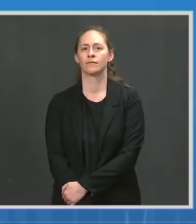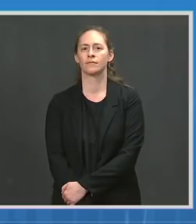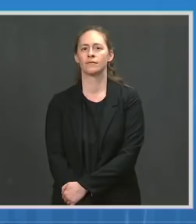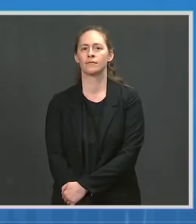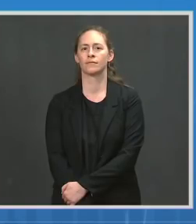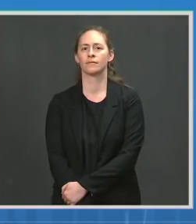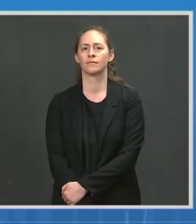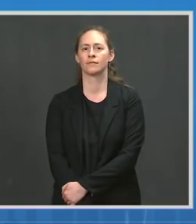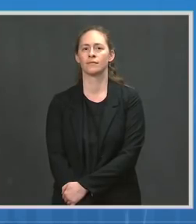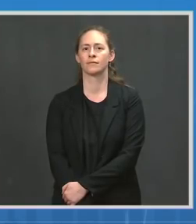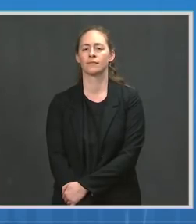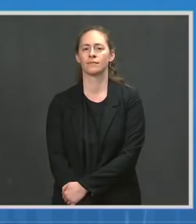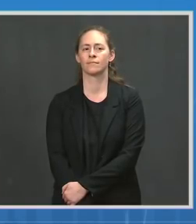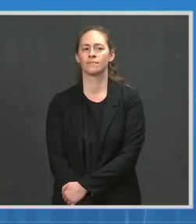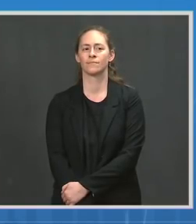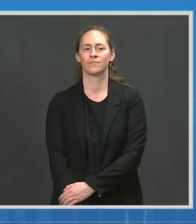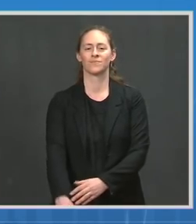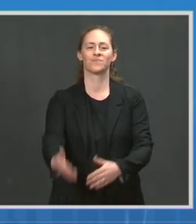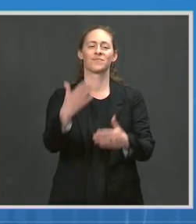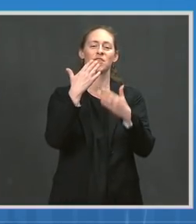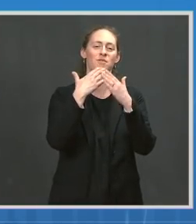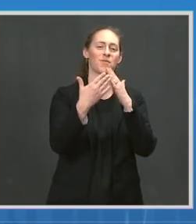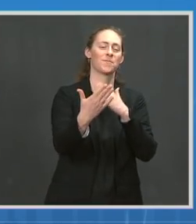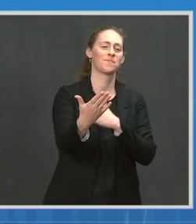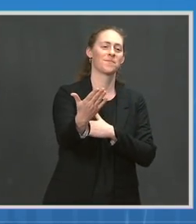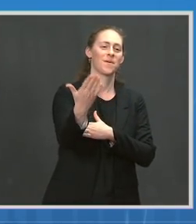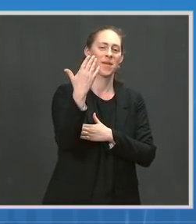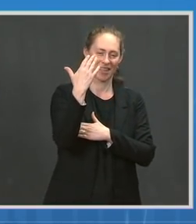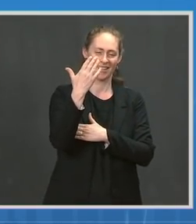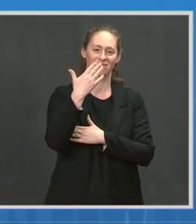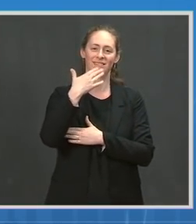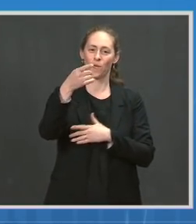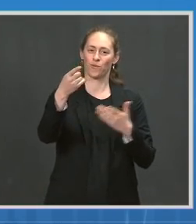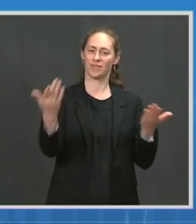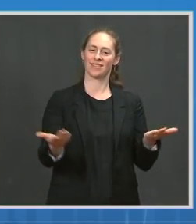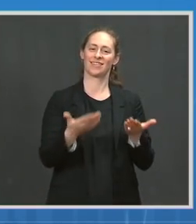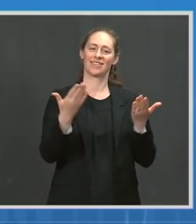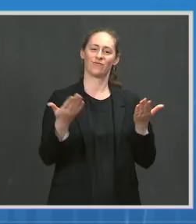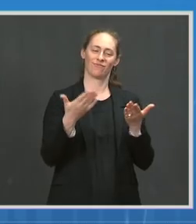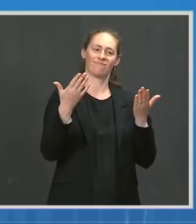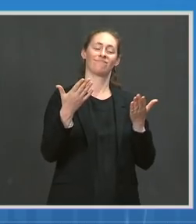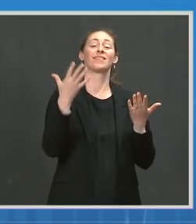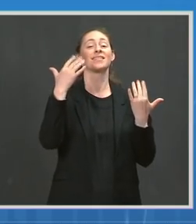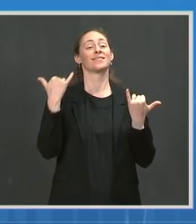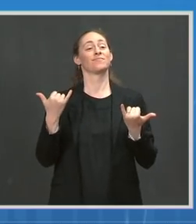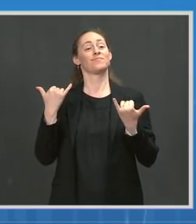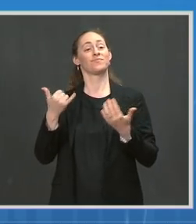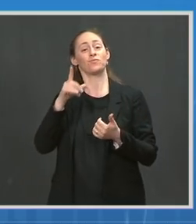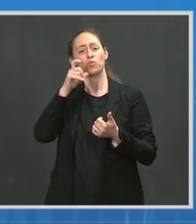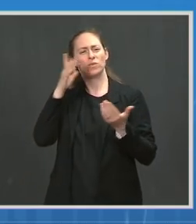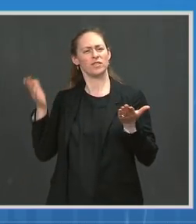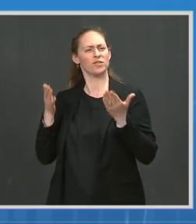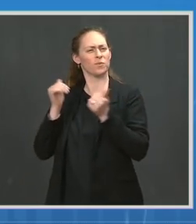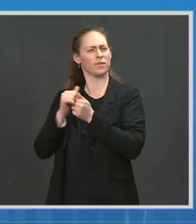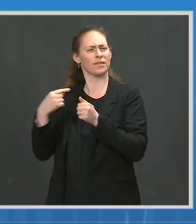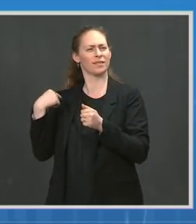Mr. Slavitt: Good morning, and thank you for joining us. I am joined by Dr. Walensky from the CDC and Dr. Fauci from the NIH today.